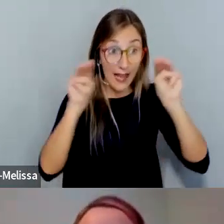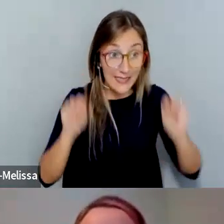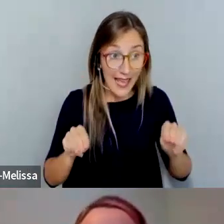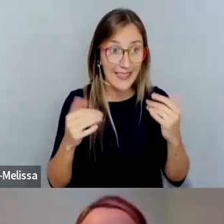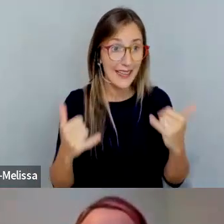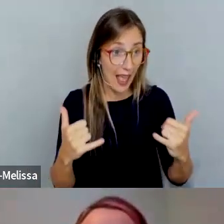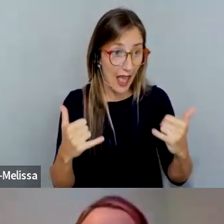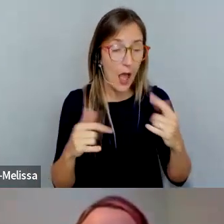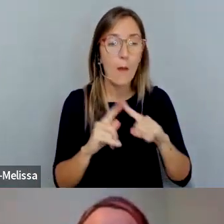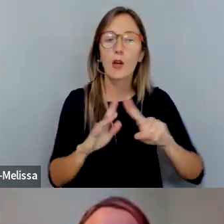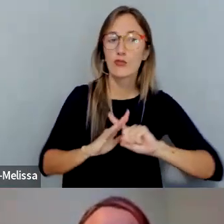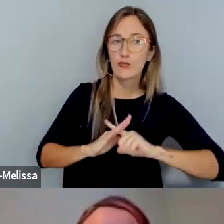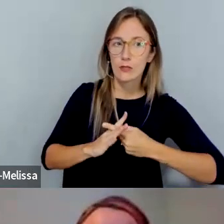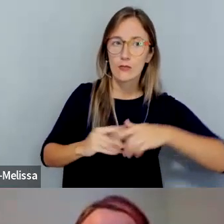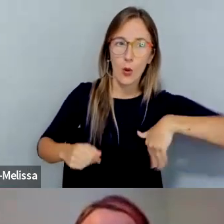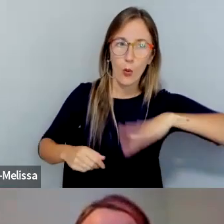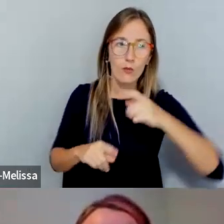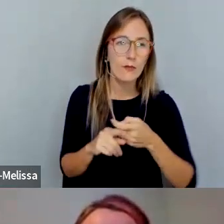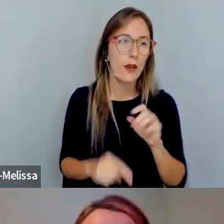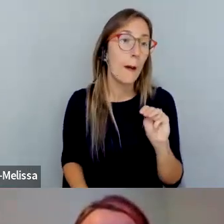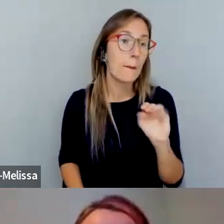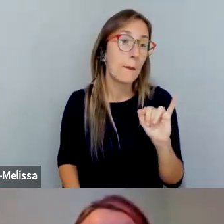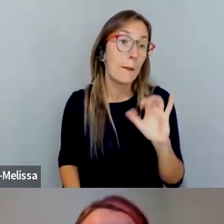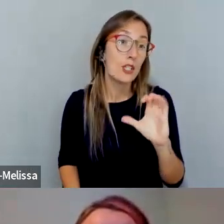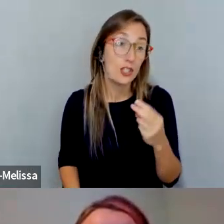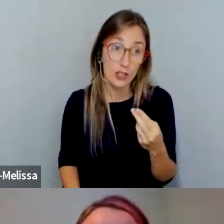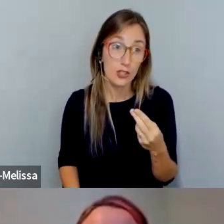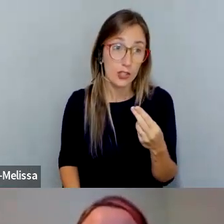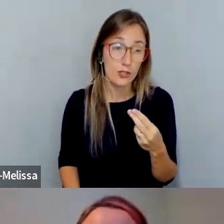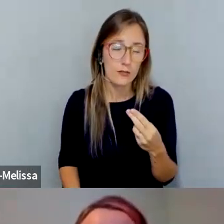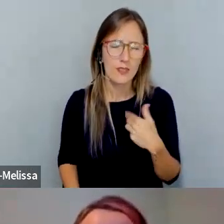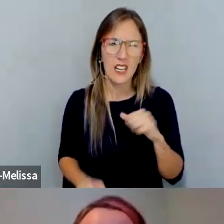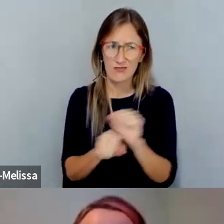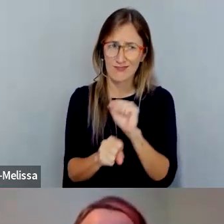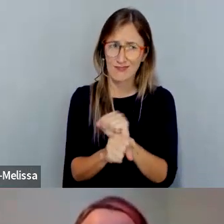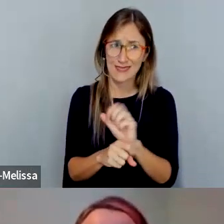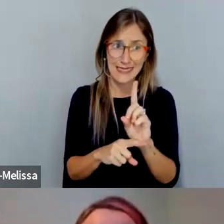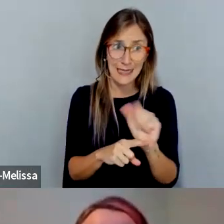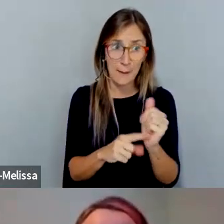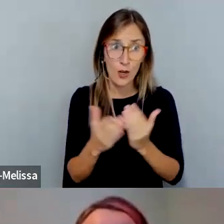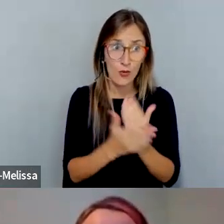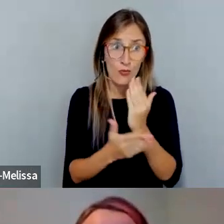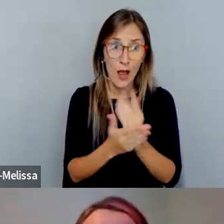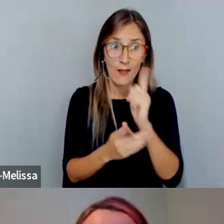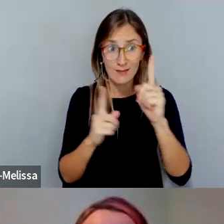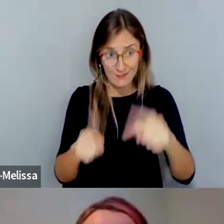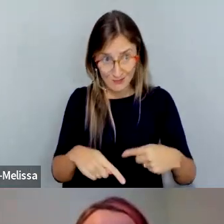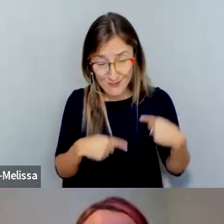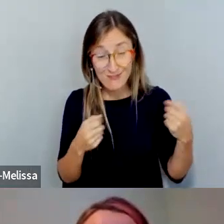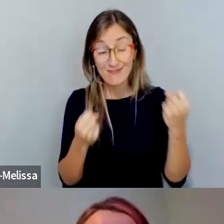The first thing you need to know about me is I'm old as dirt.